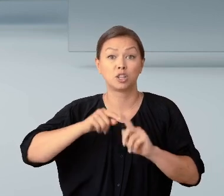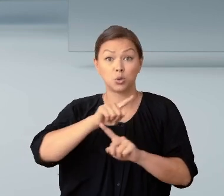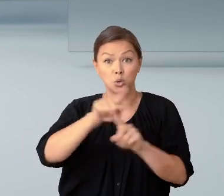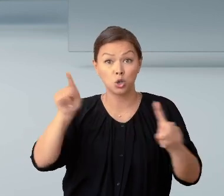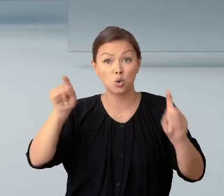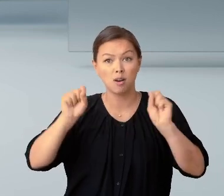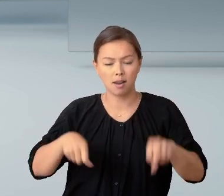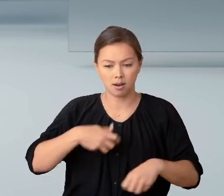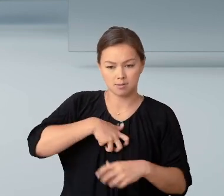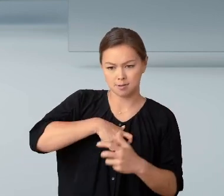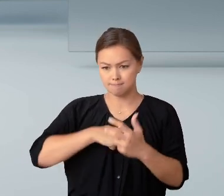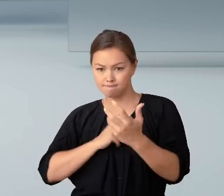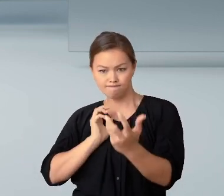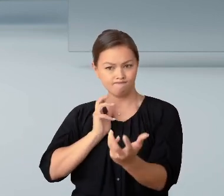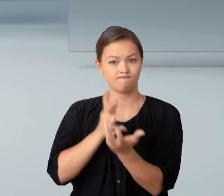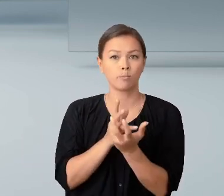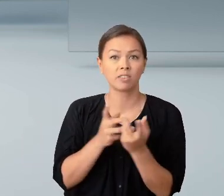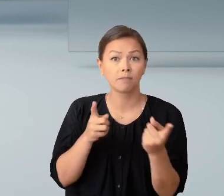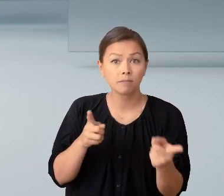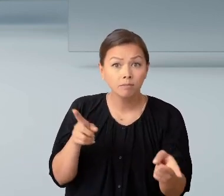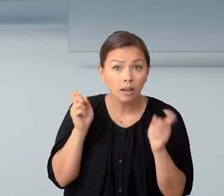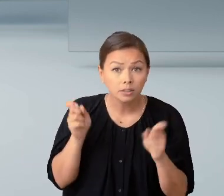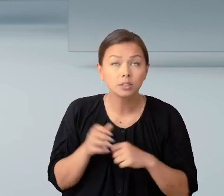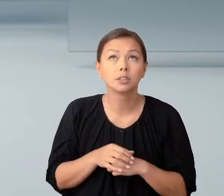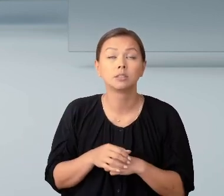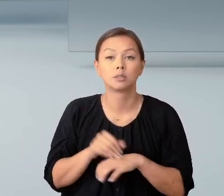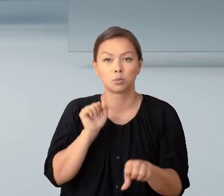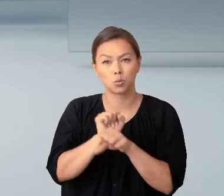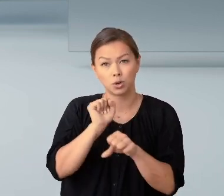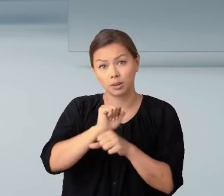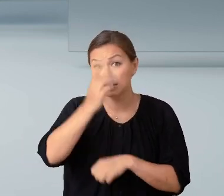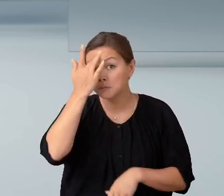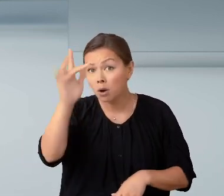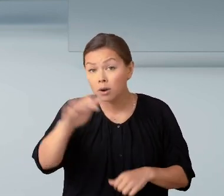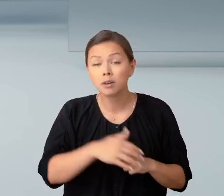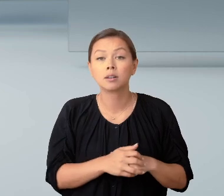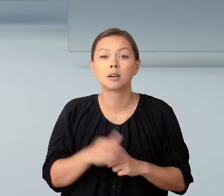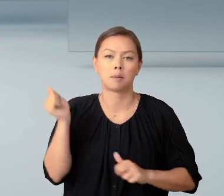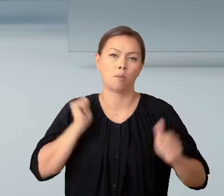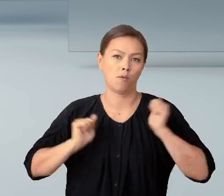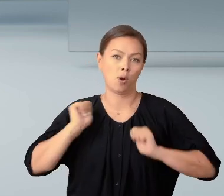faster, work smarter, and pretty much perform better, right? So